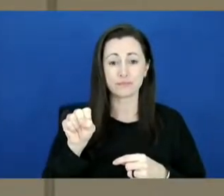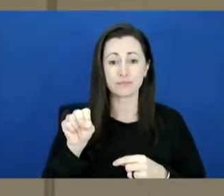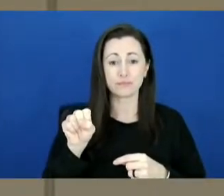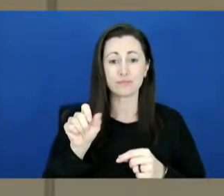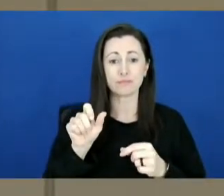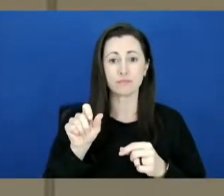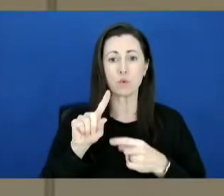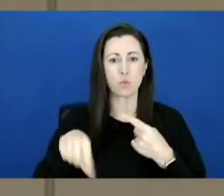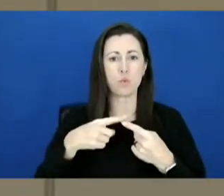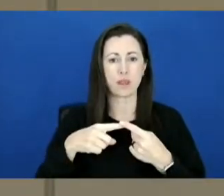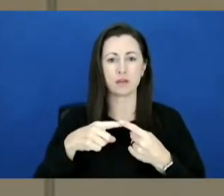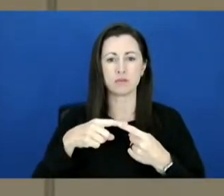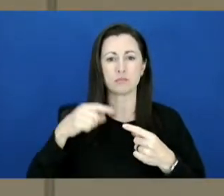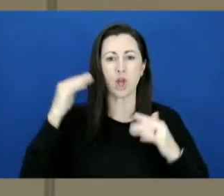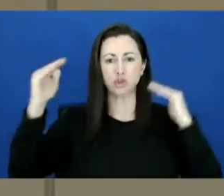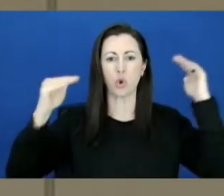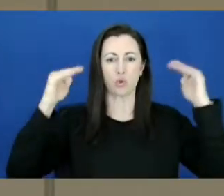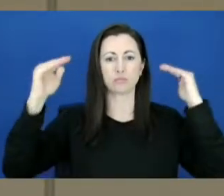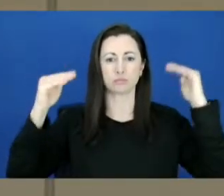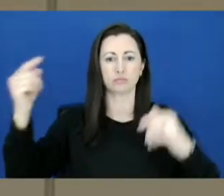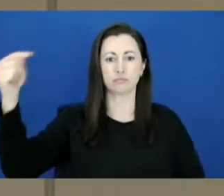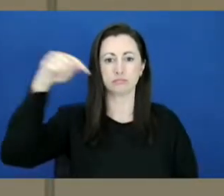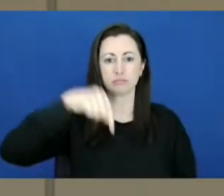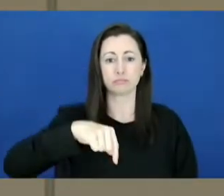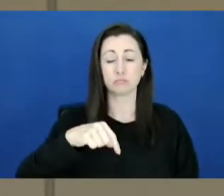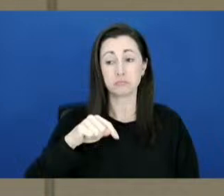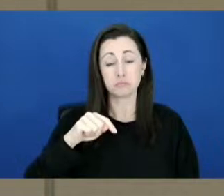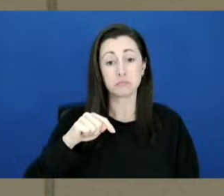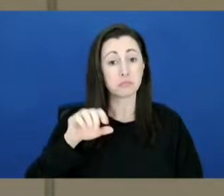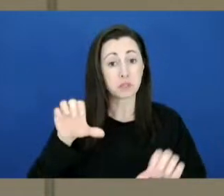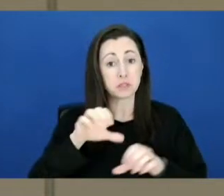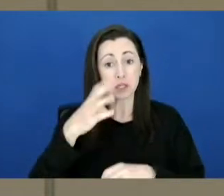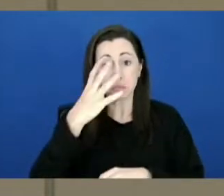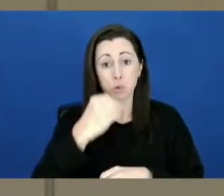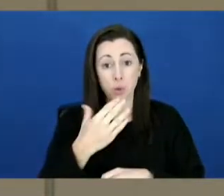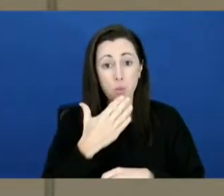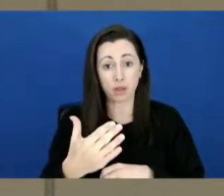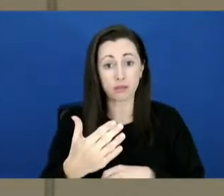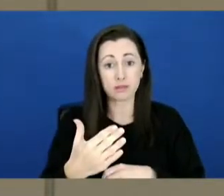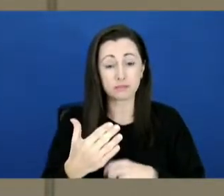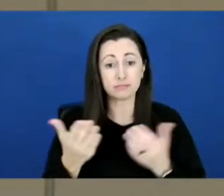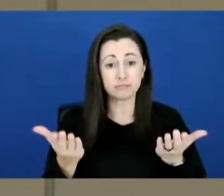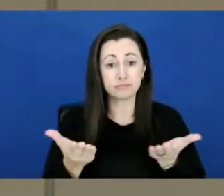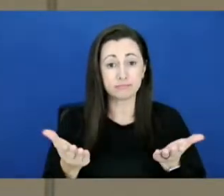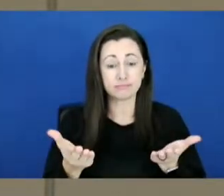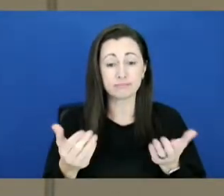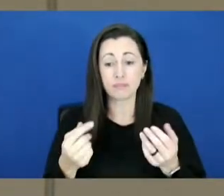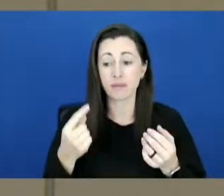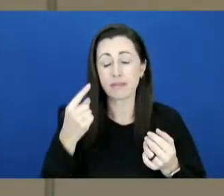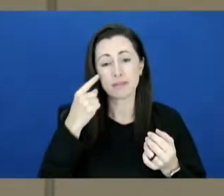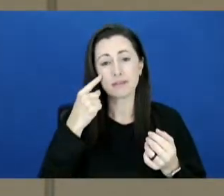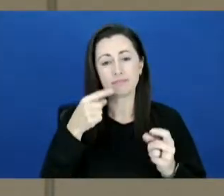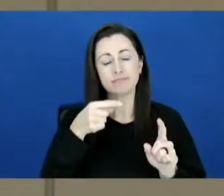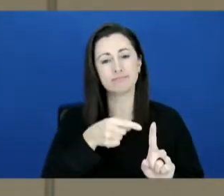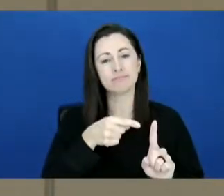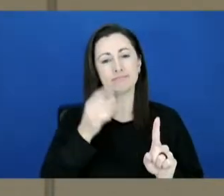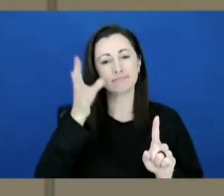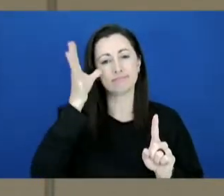CAME TO THE UNITED